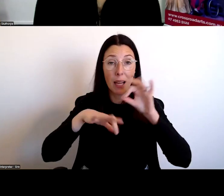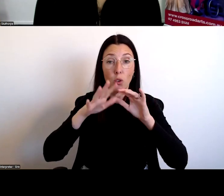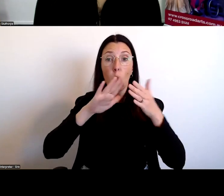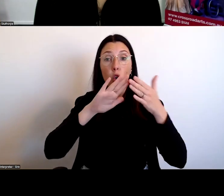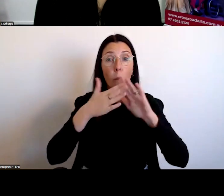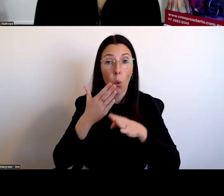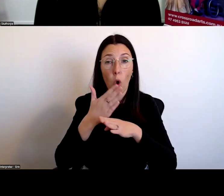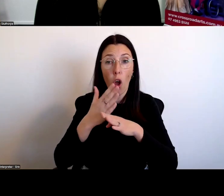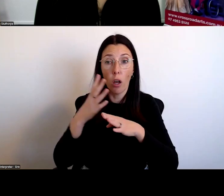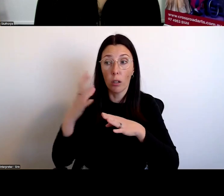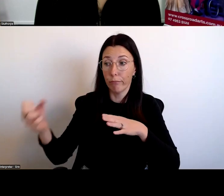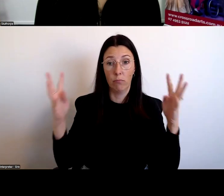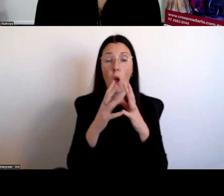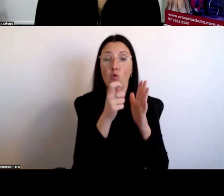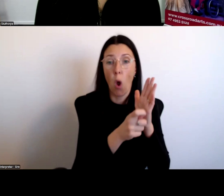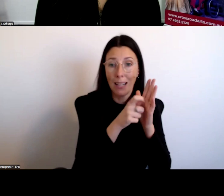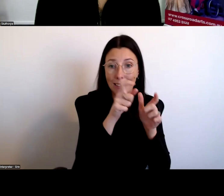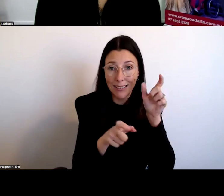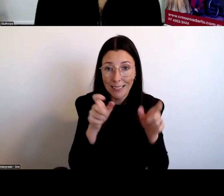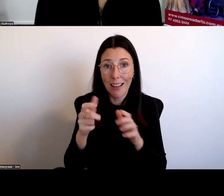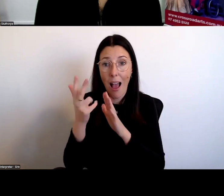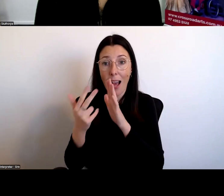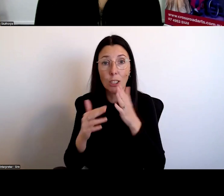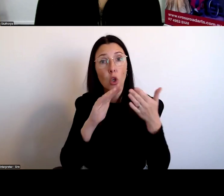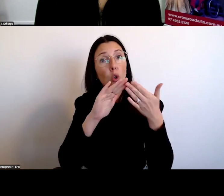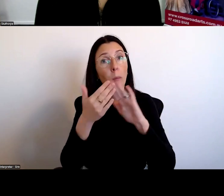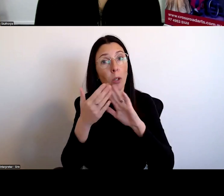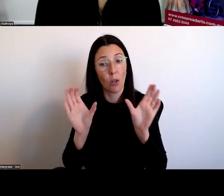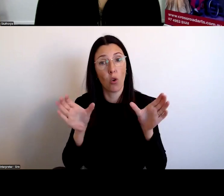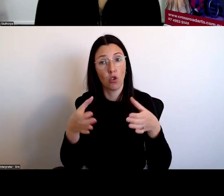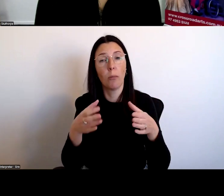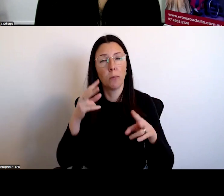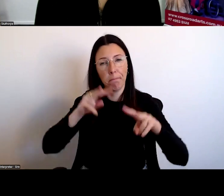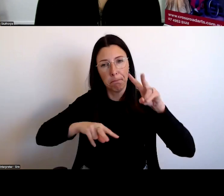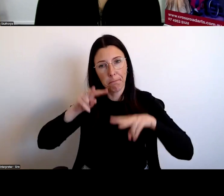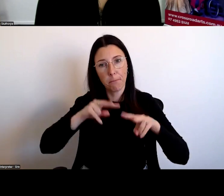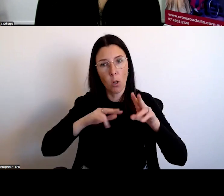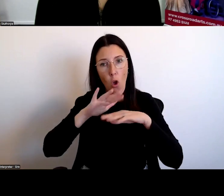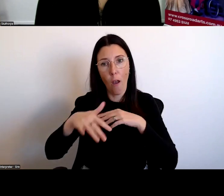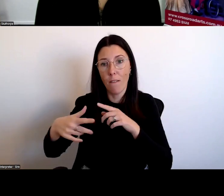dancers, artists and a community ensemble to examine the intersections of public and